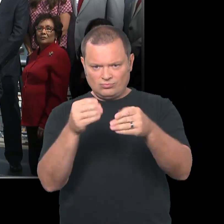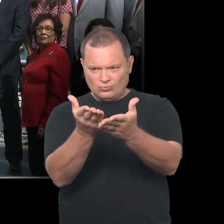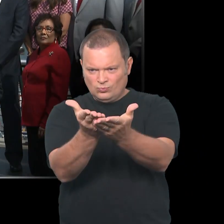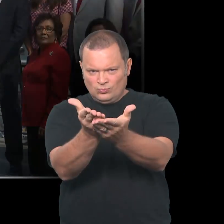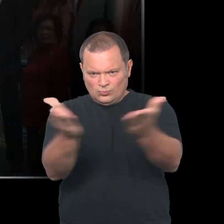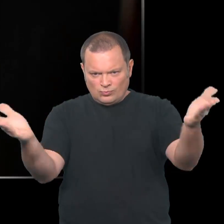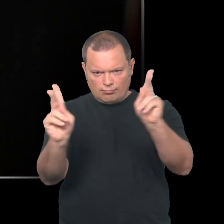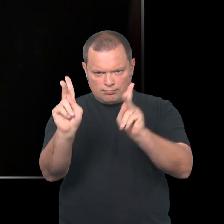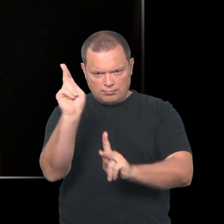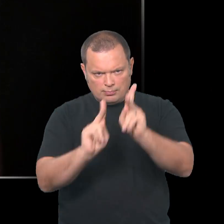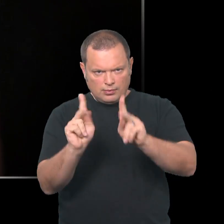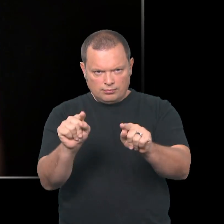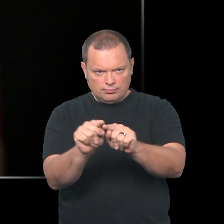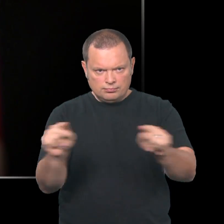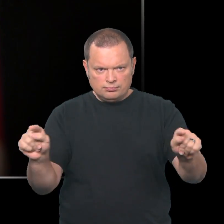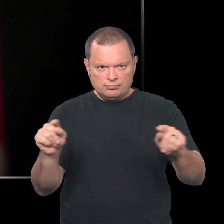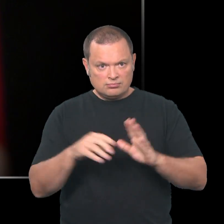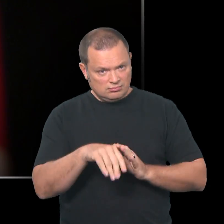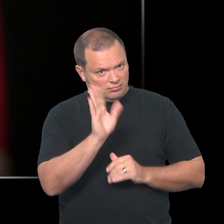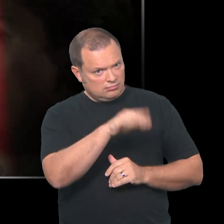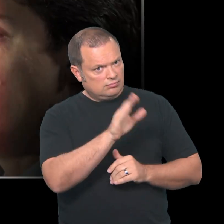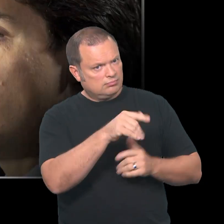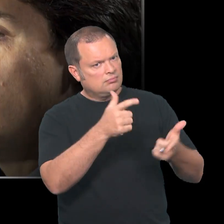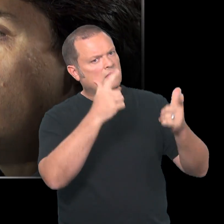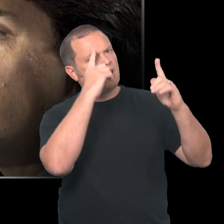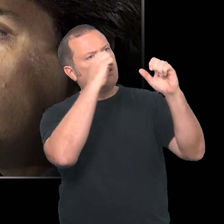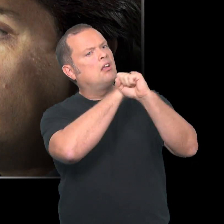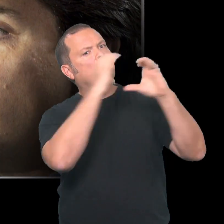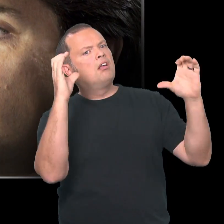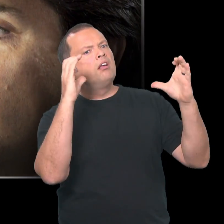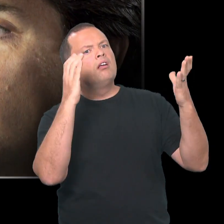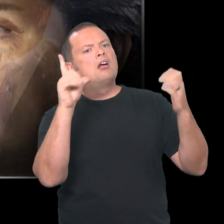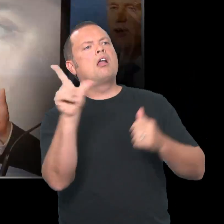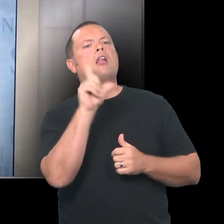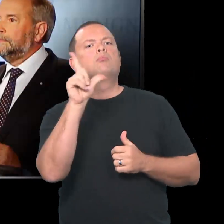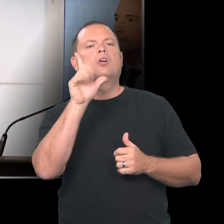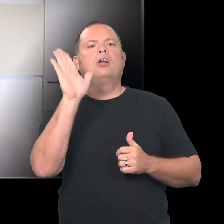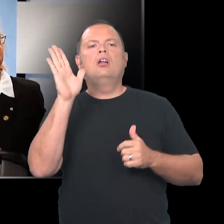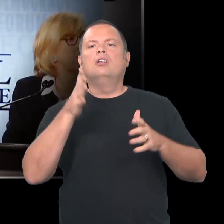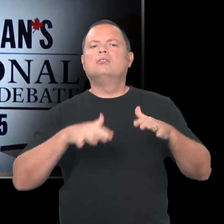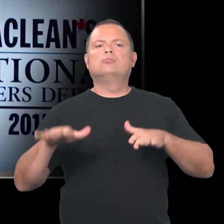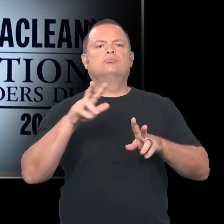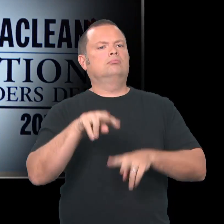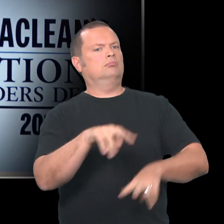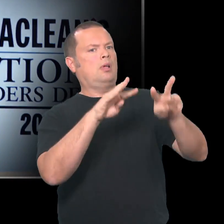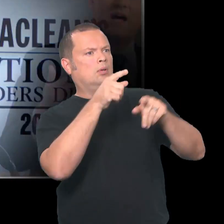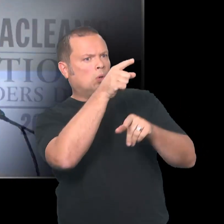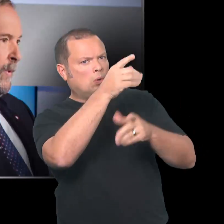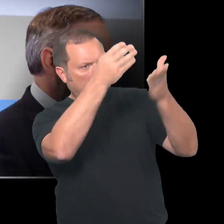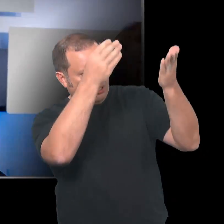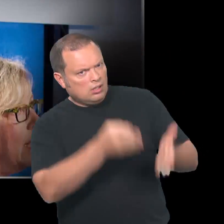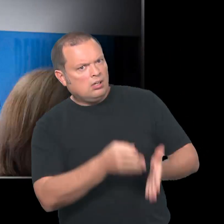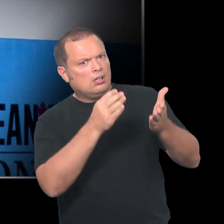I'm going to stay focused on you. Peter: Expectations for the Liberal leader were low from the start,